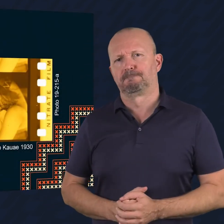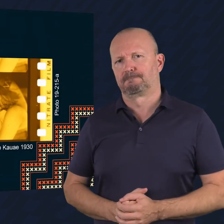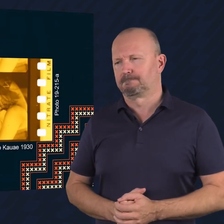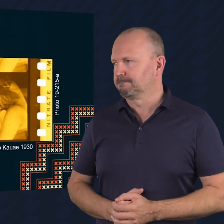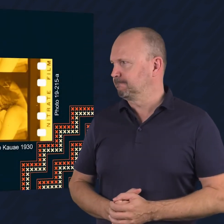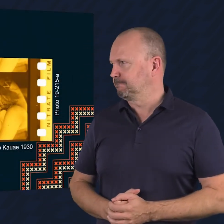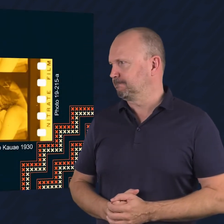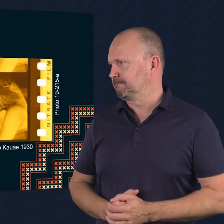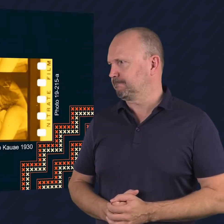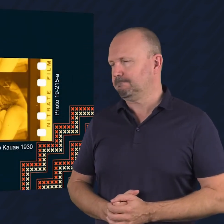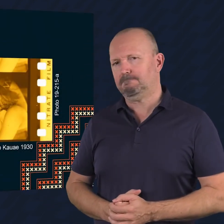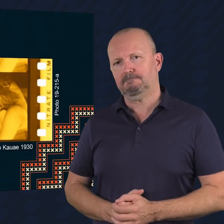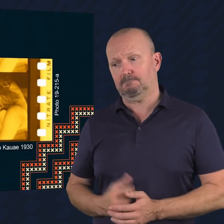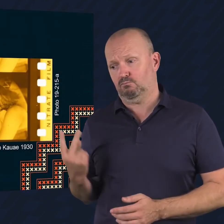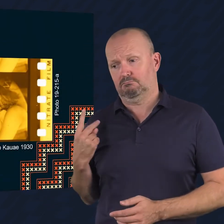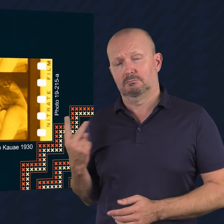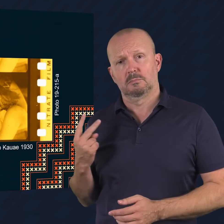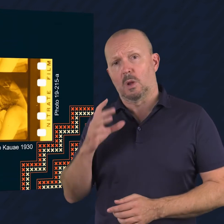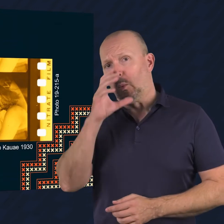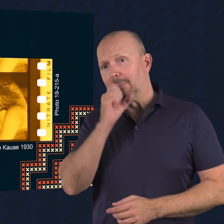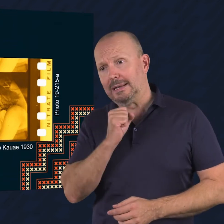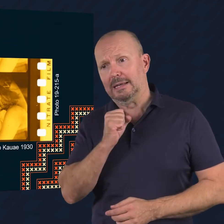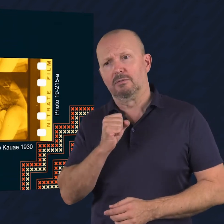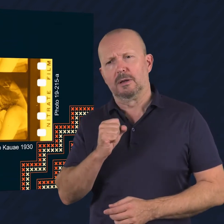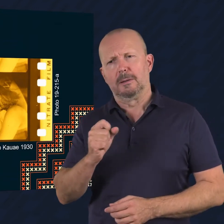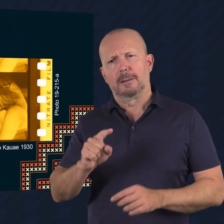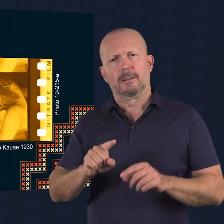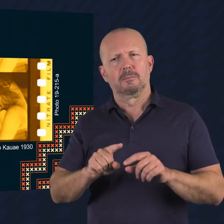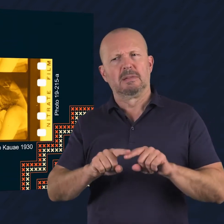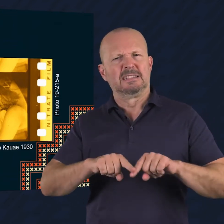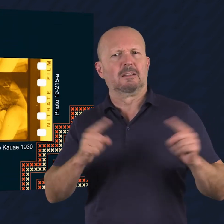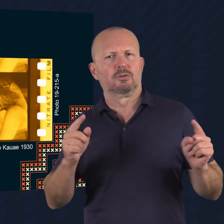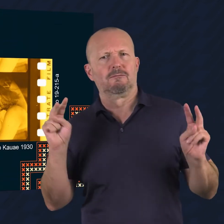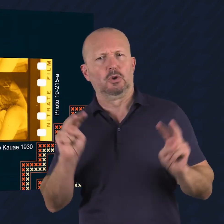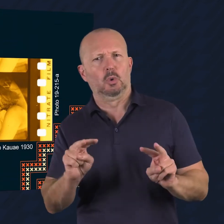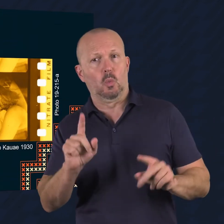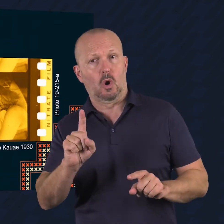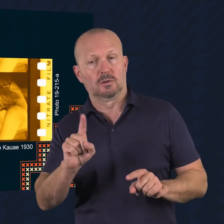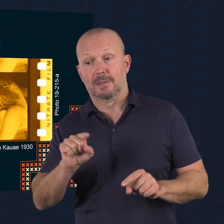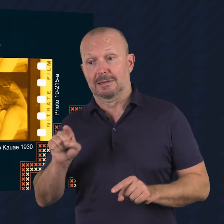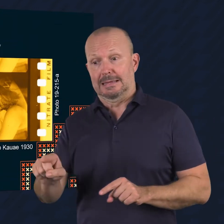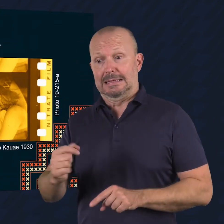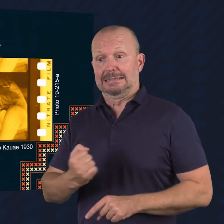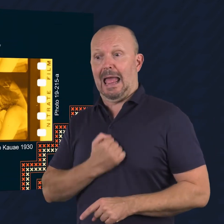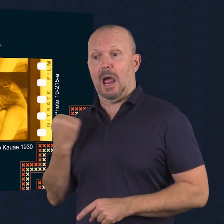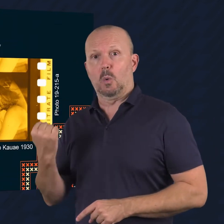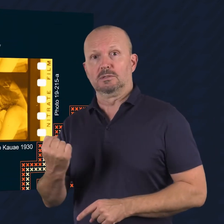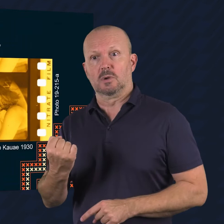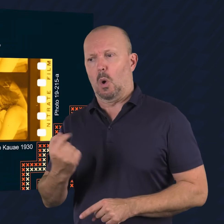Elisha and I believe that a powerful shorthand that contrasts that Pākehā orientation is, "It's ours, we connect to it."